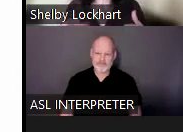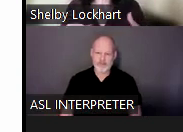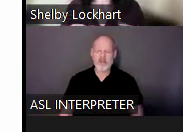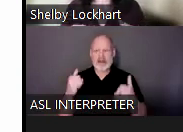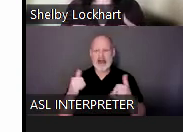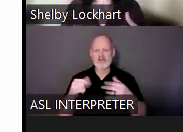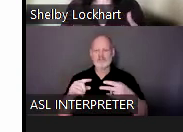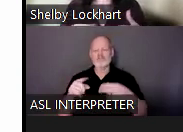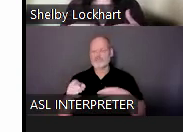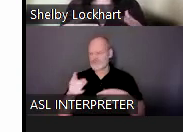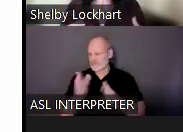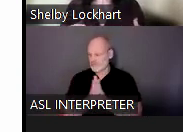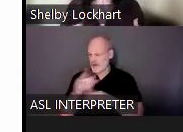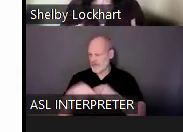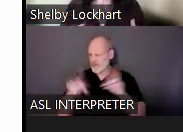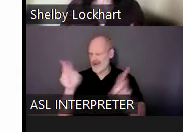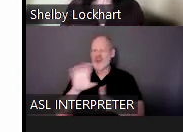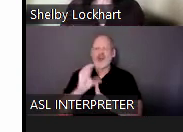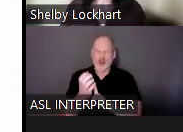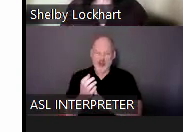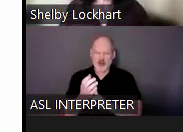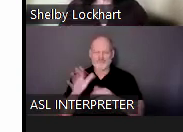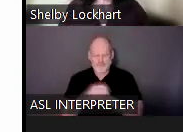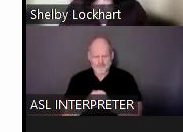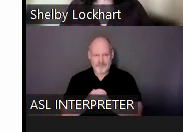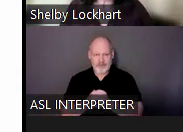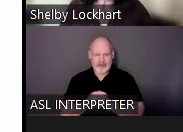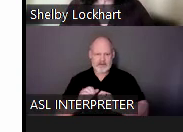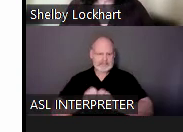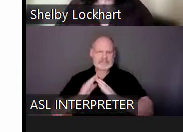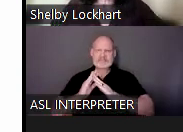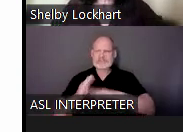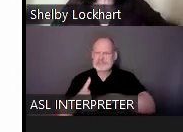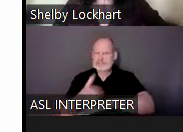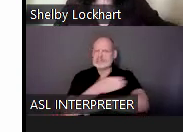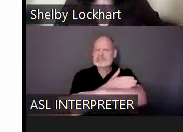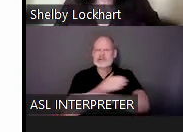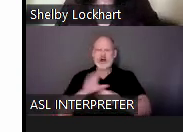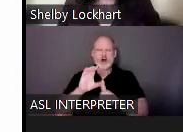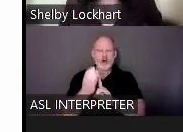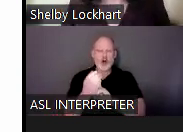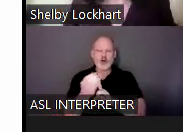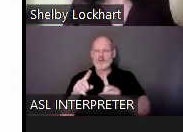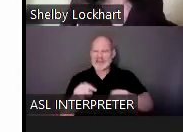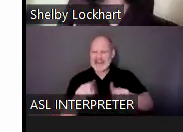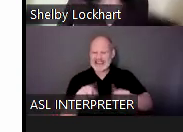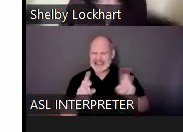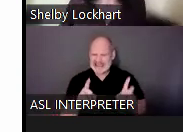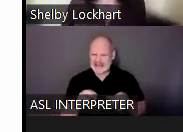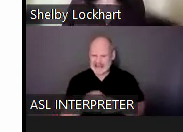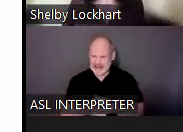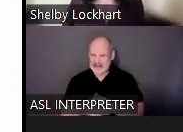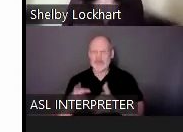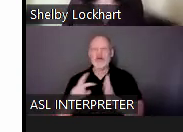right? And so trying to build a culture around attendance means that everybody